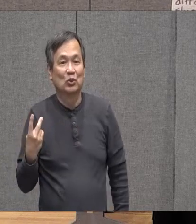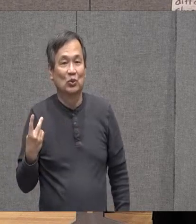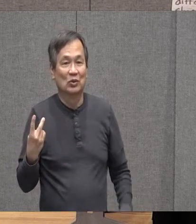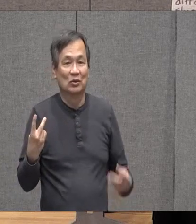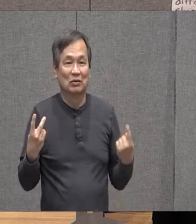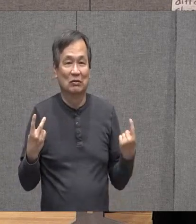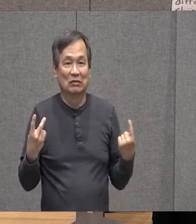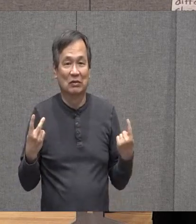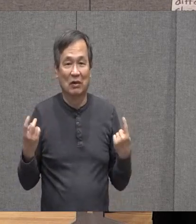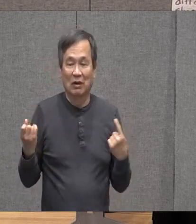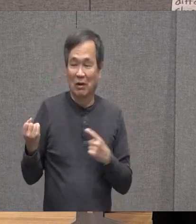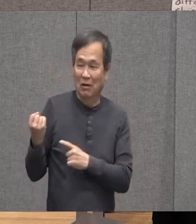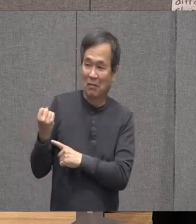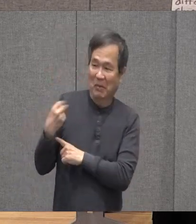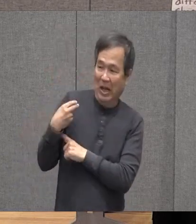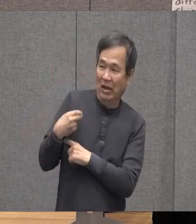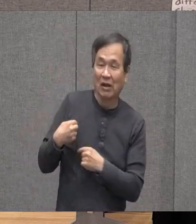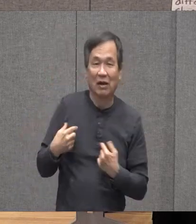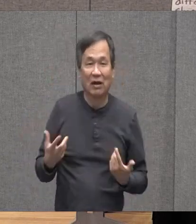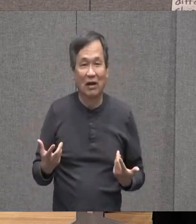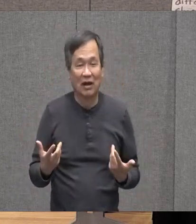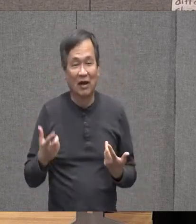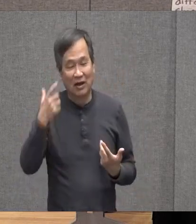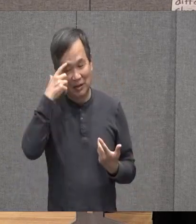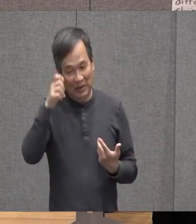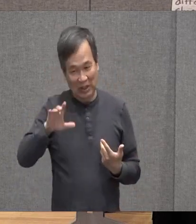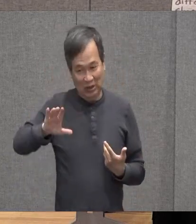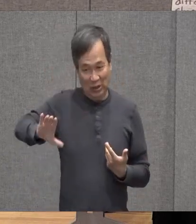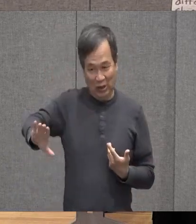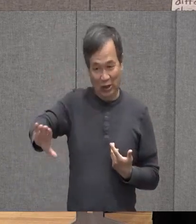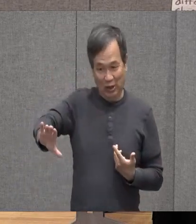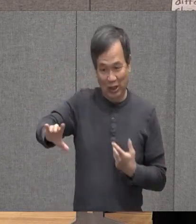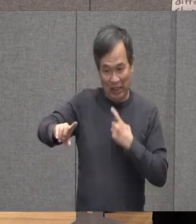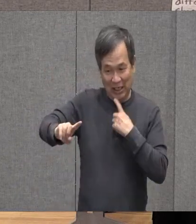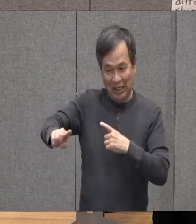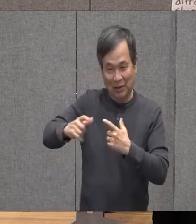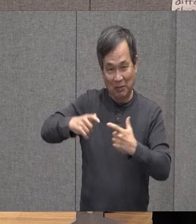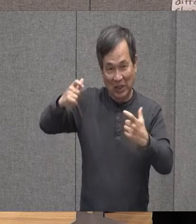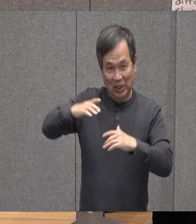She would actually win that round because she did have a bigger difference than I did.